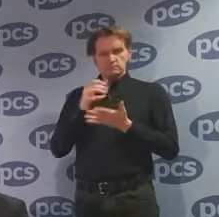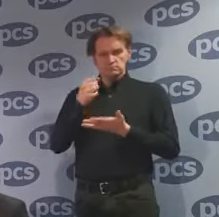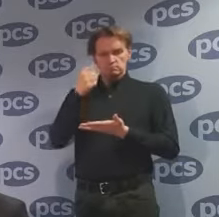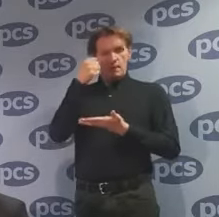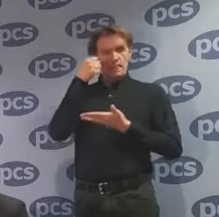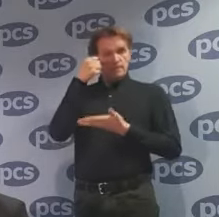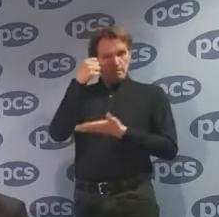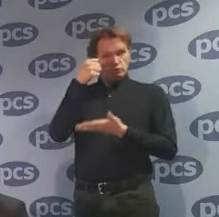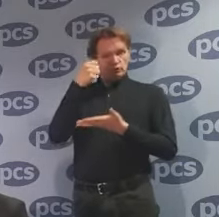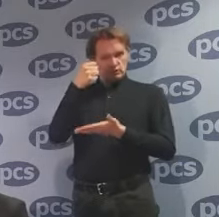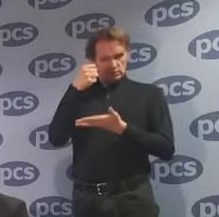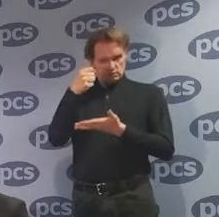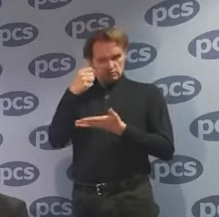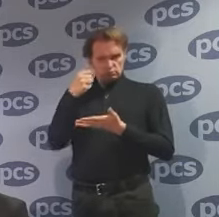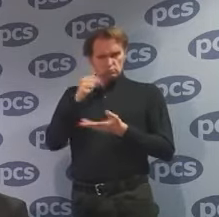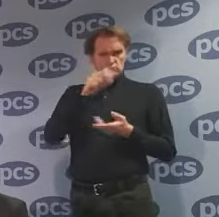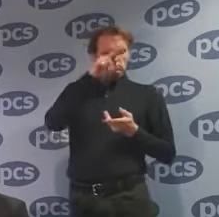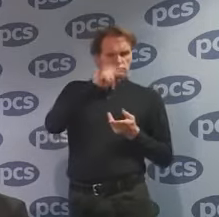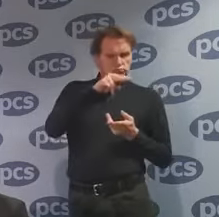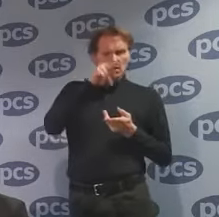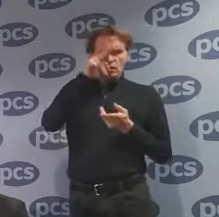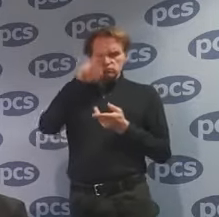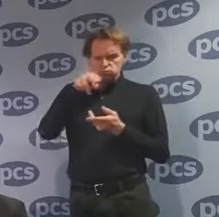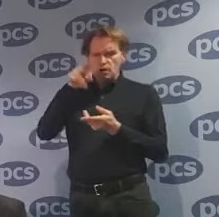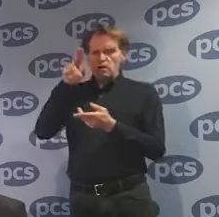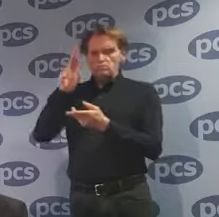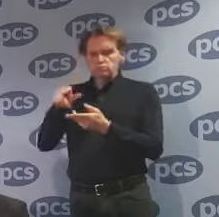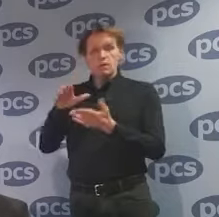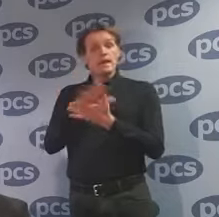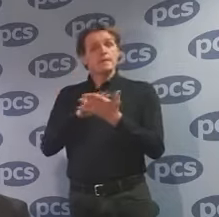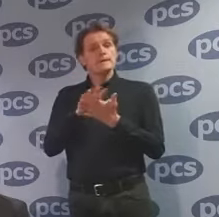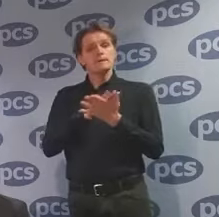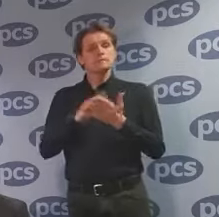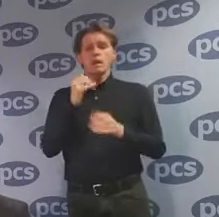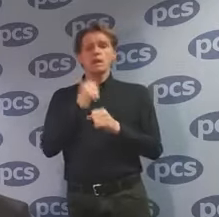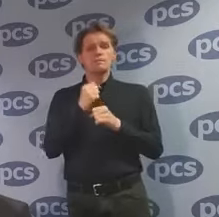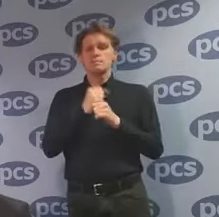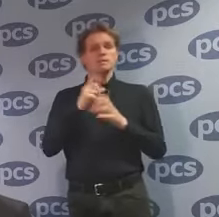confirmed it means that departments cannot even give a one percent pay raise